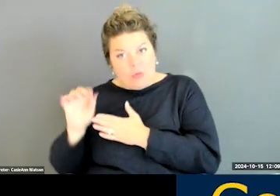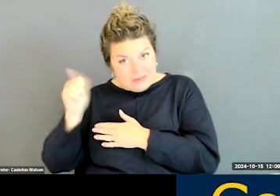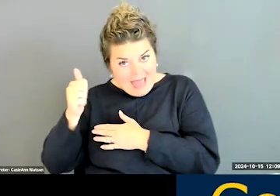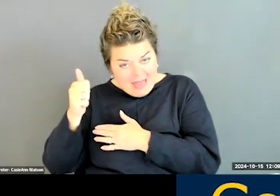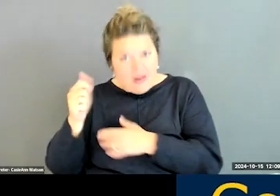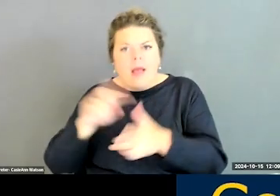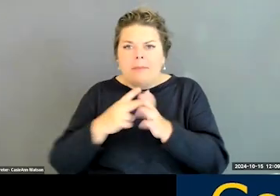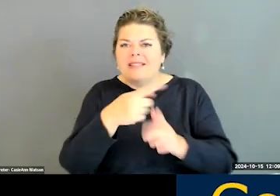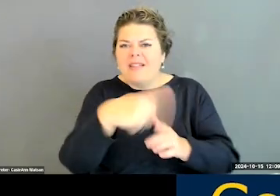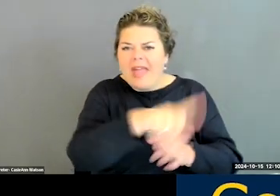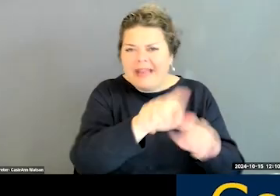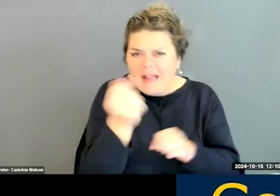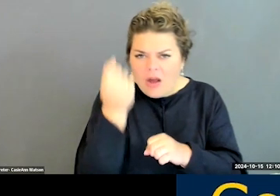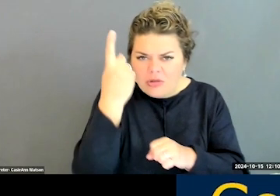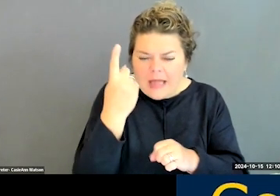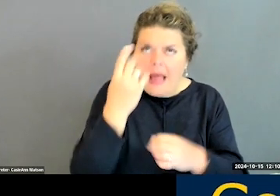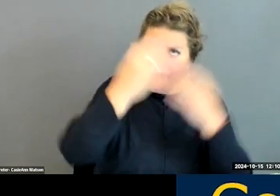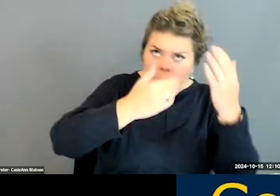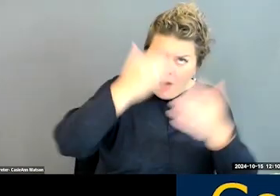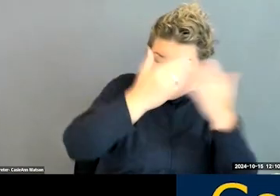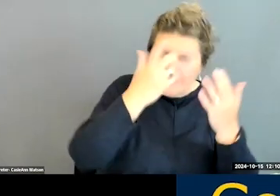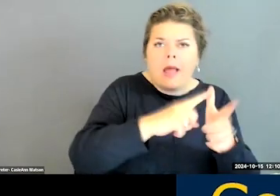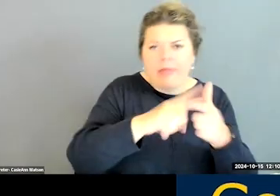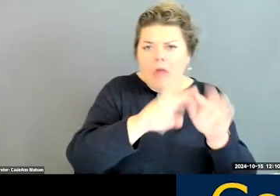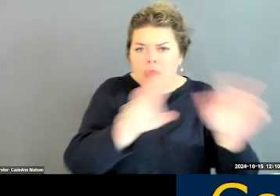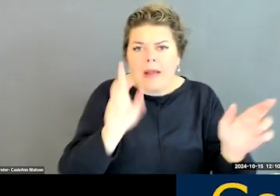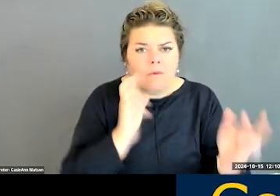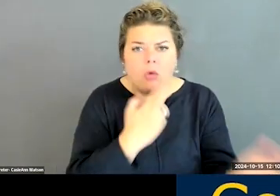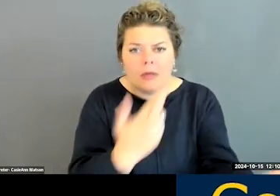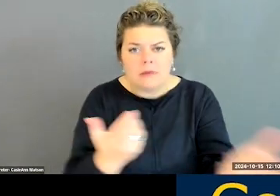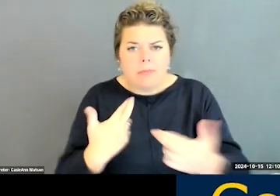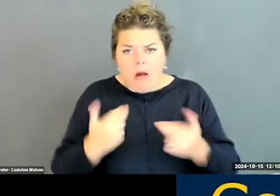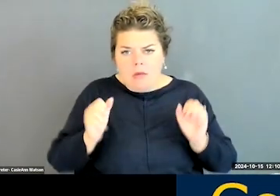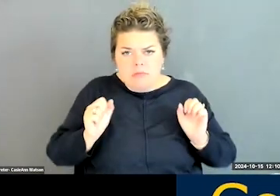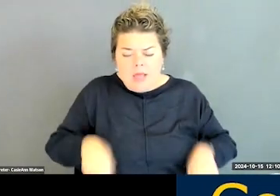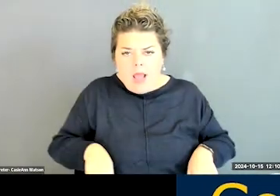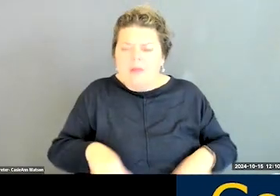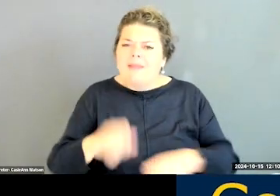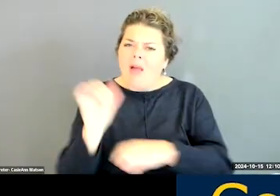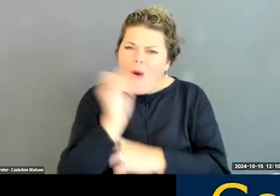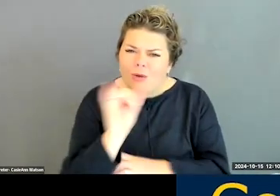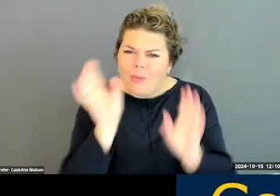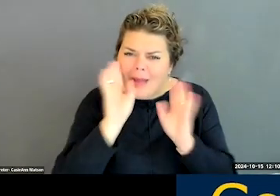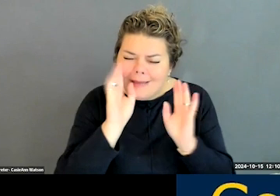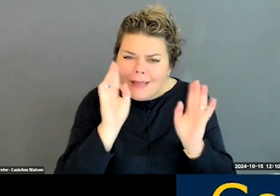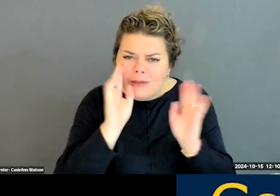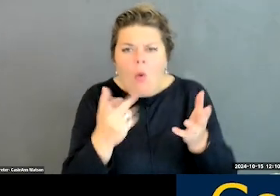and then give that response. And also, pay more attention to what people are saying, what they're trying to communicate,